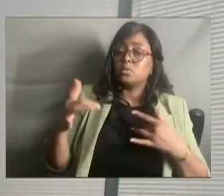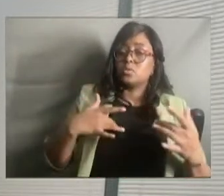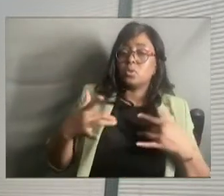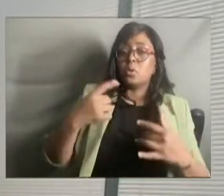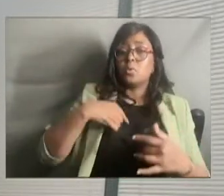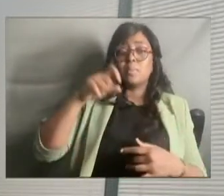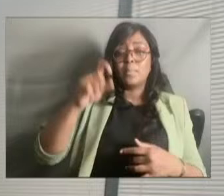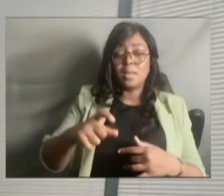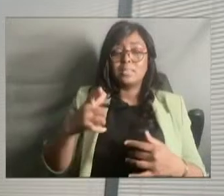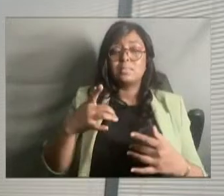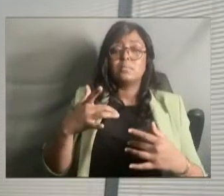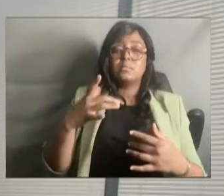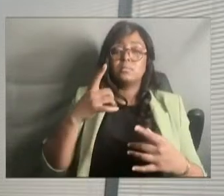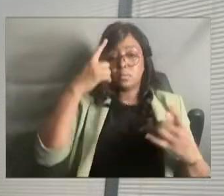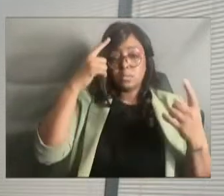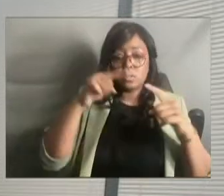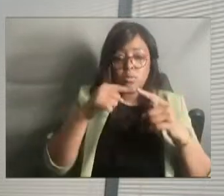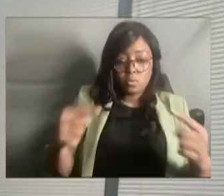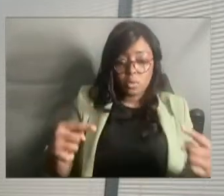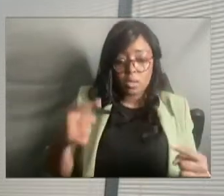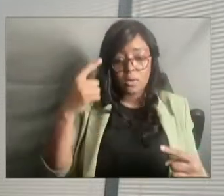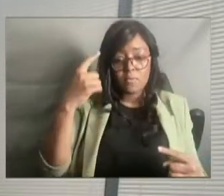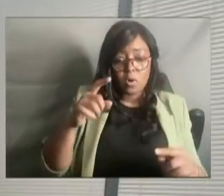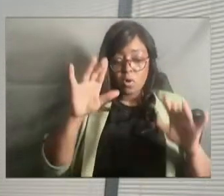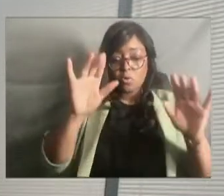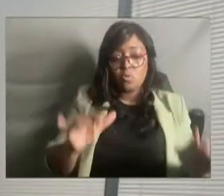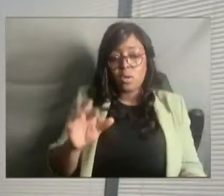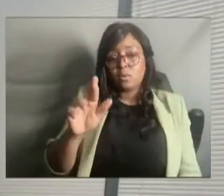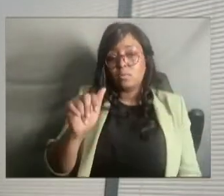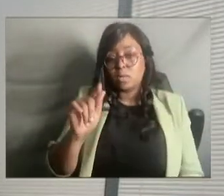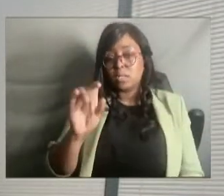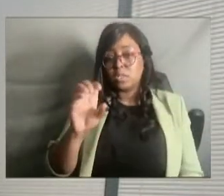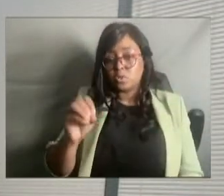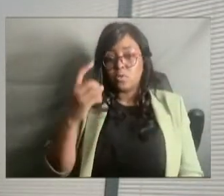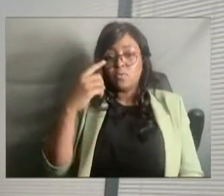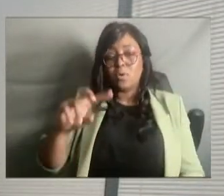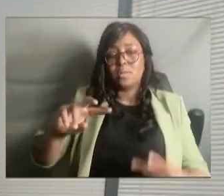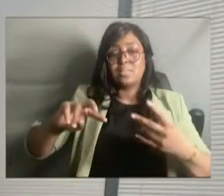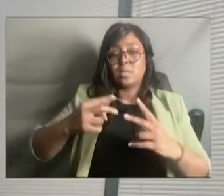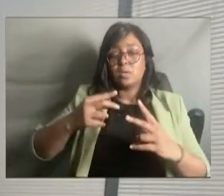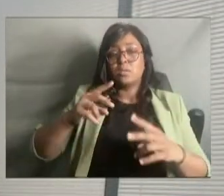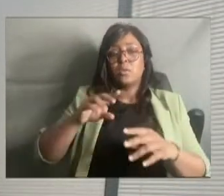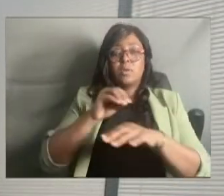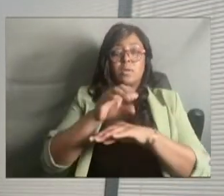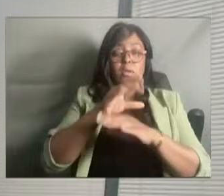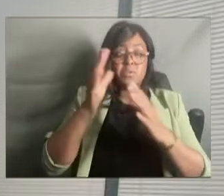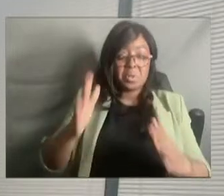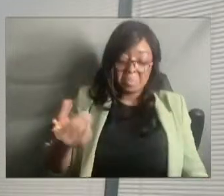elevating that as a concern. We have to disagree on the great